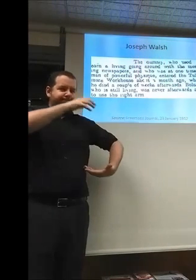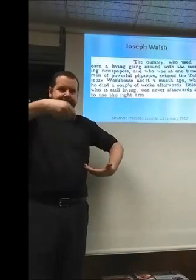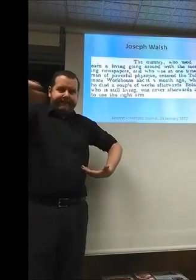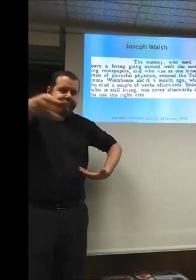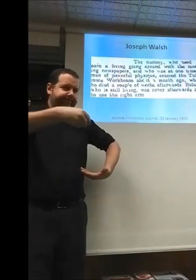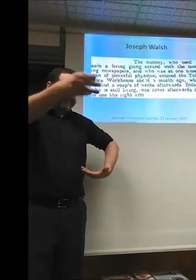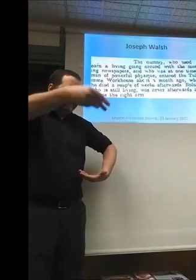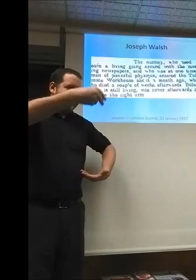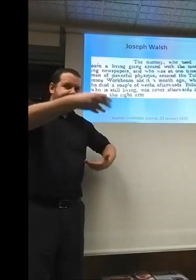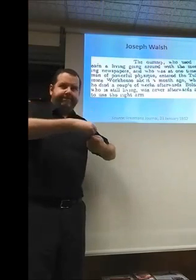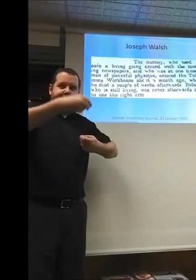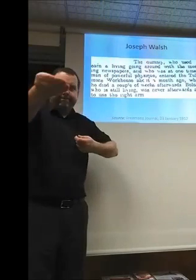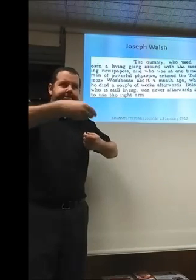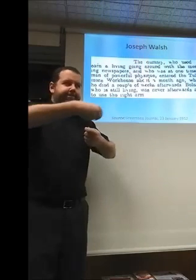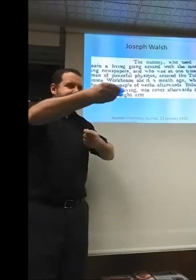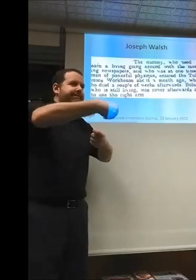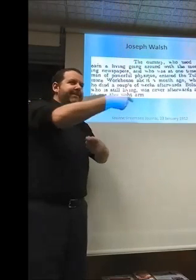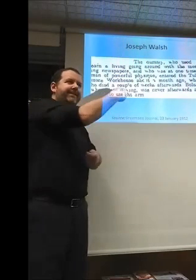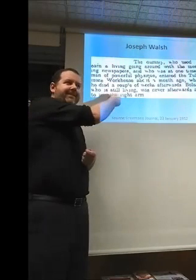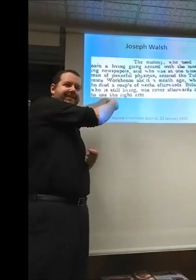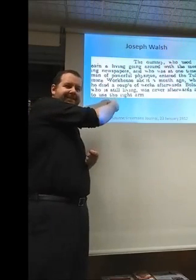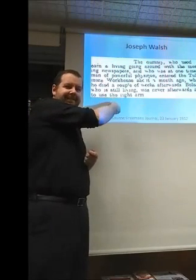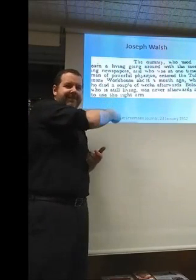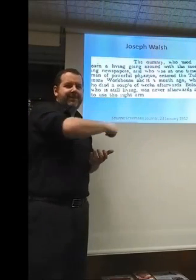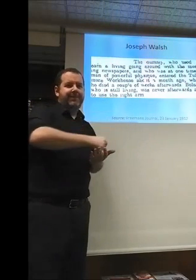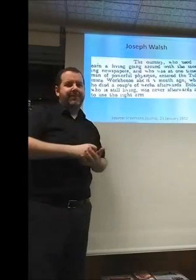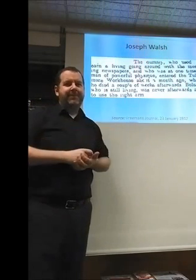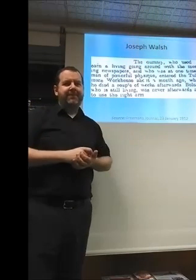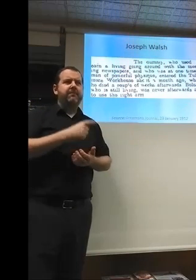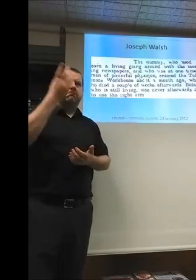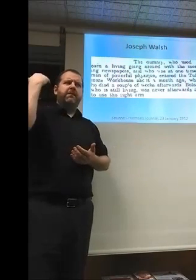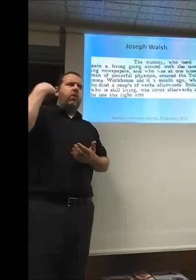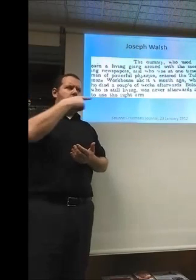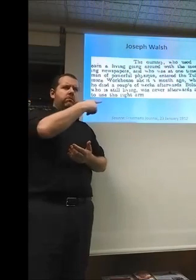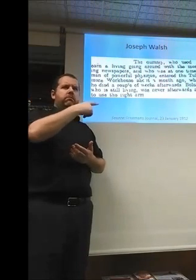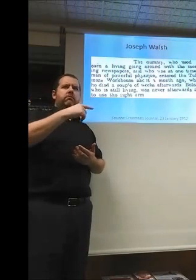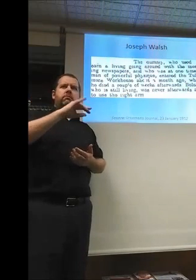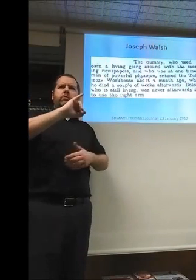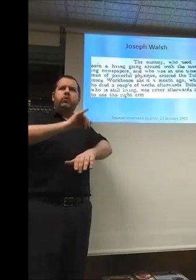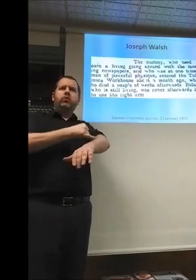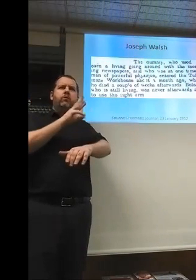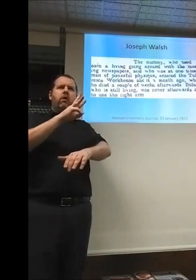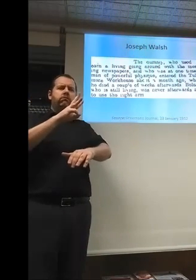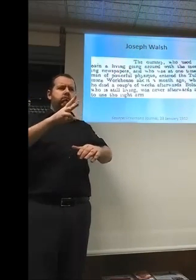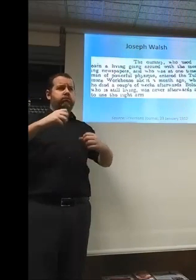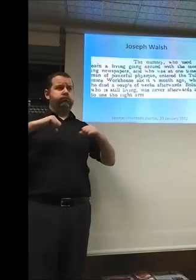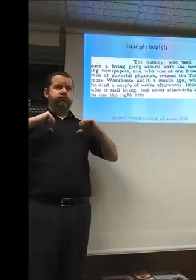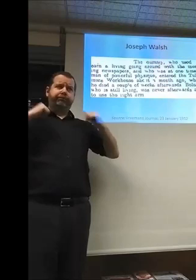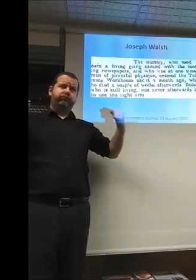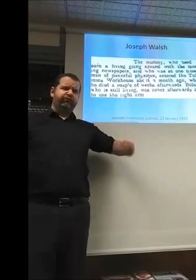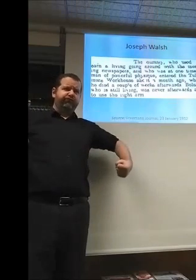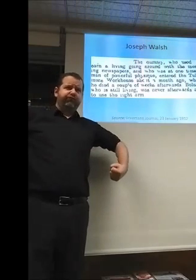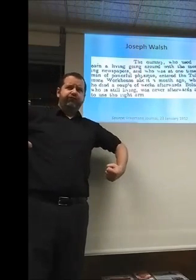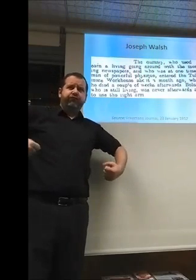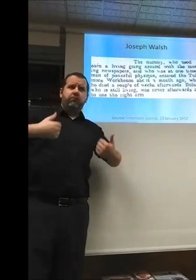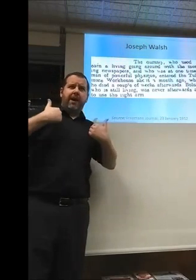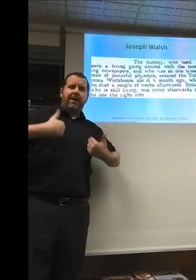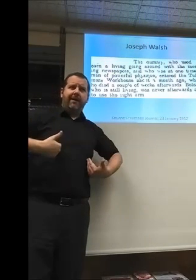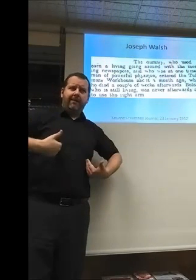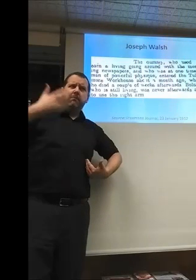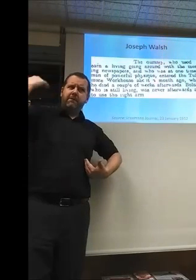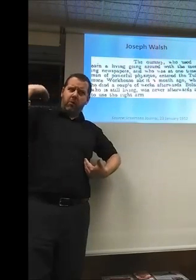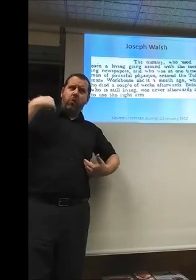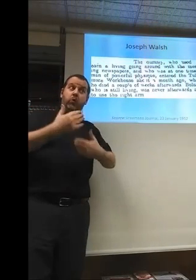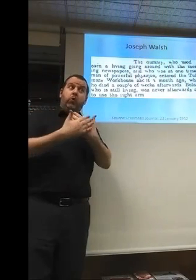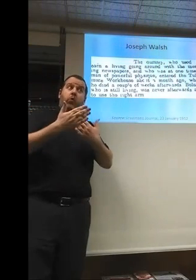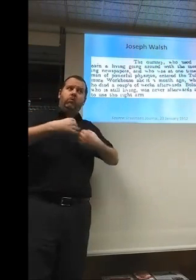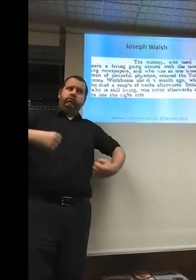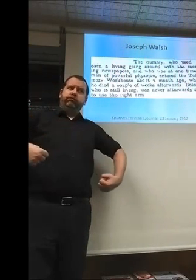he was just trying to work and sell his rags and he tried to explain that he did plan to